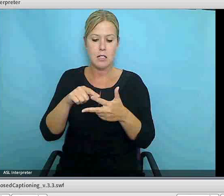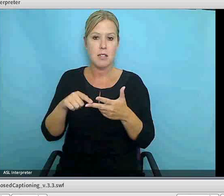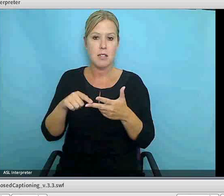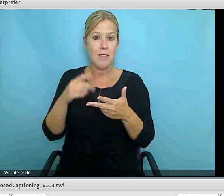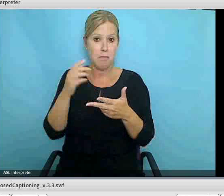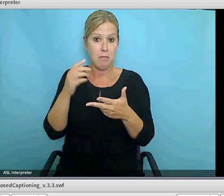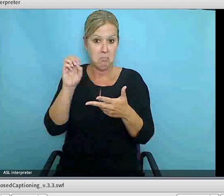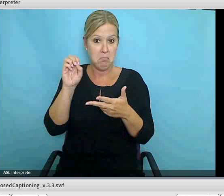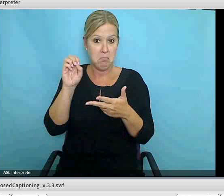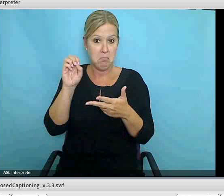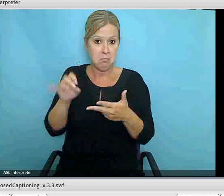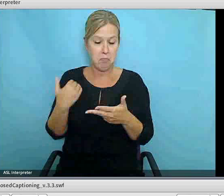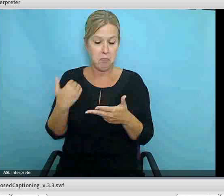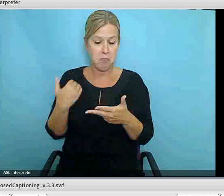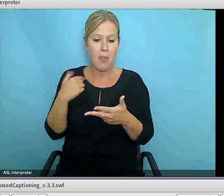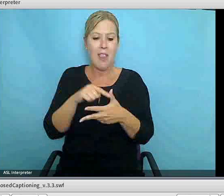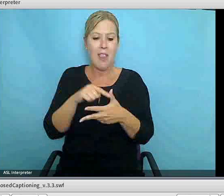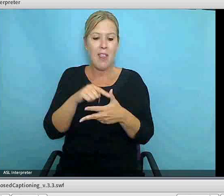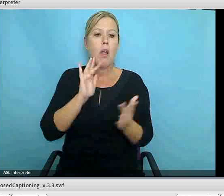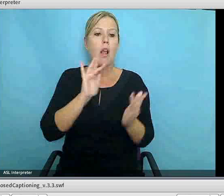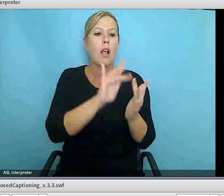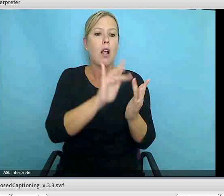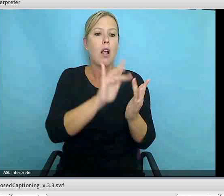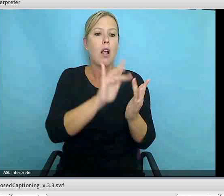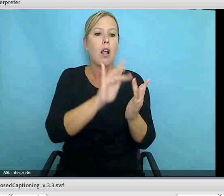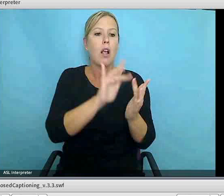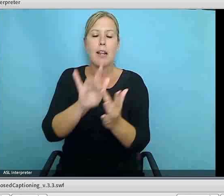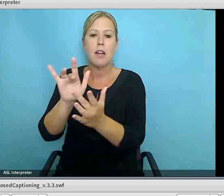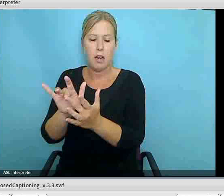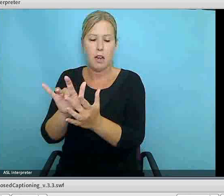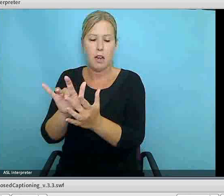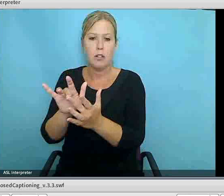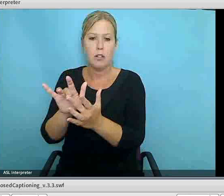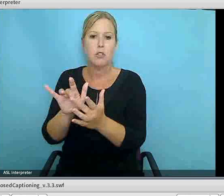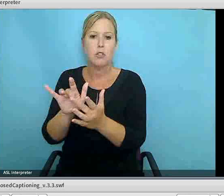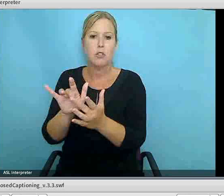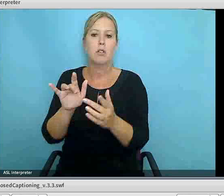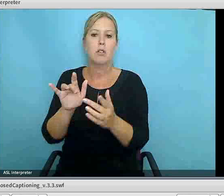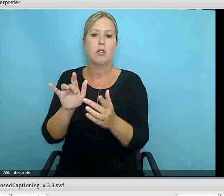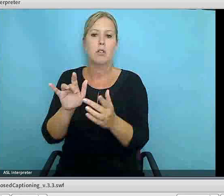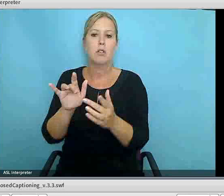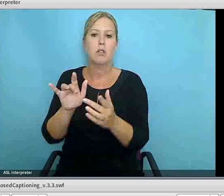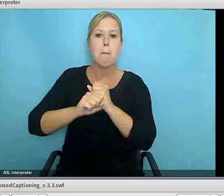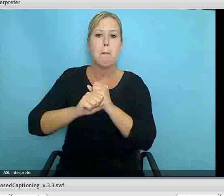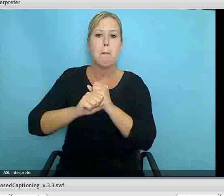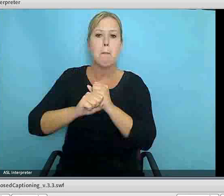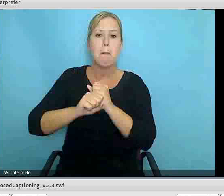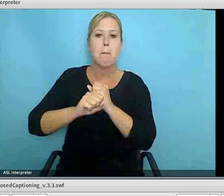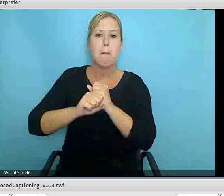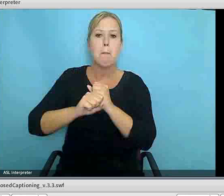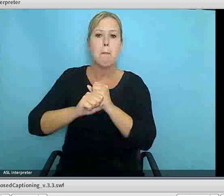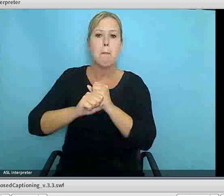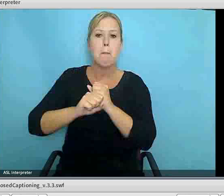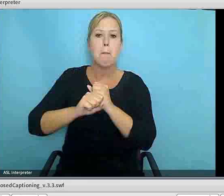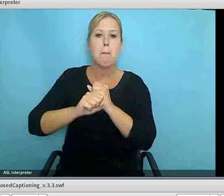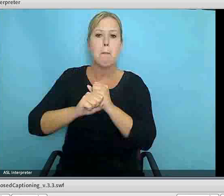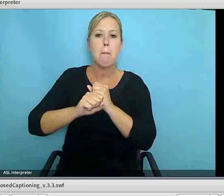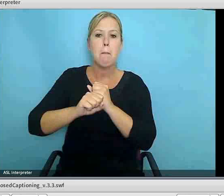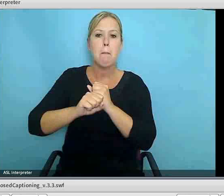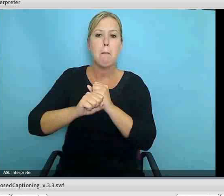so they are able, within certain parameters, to market on their own describe what their